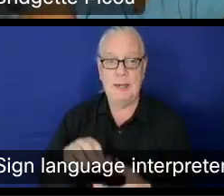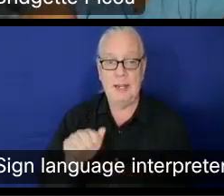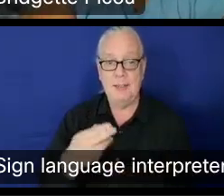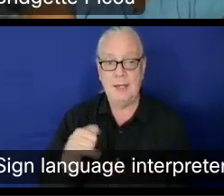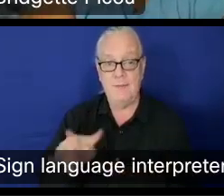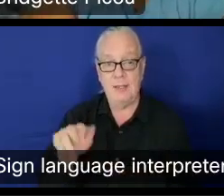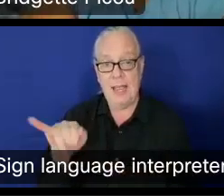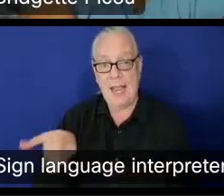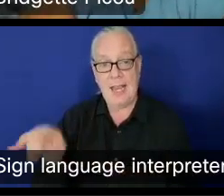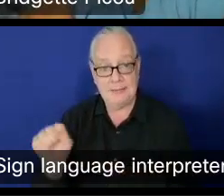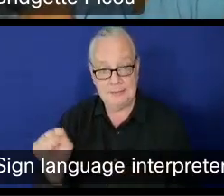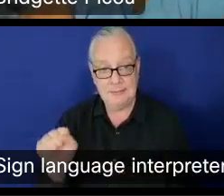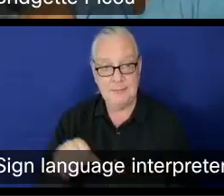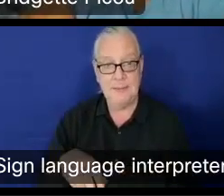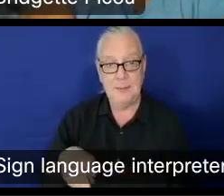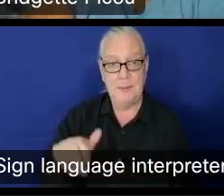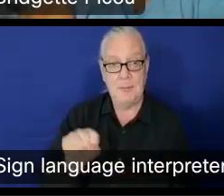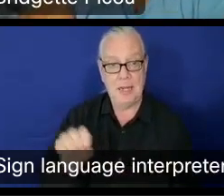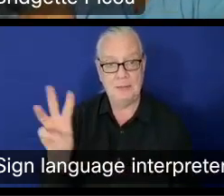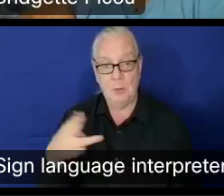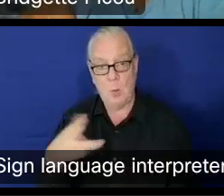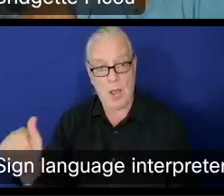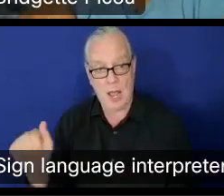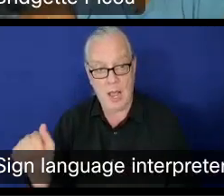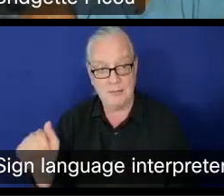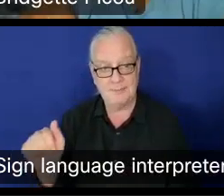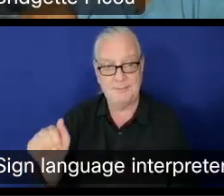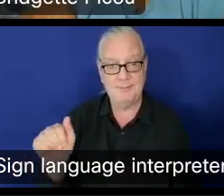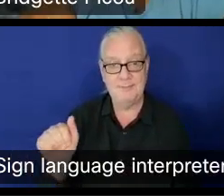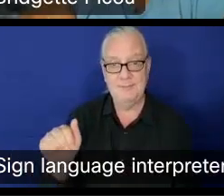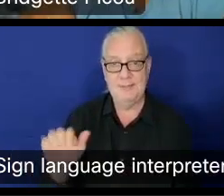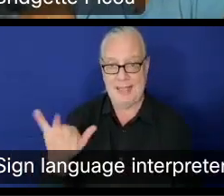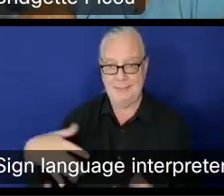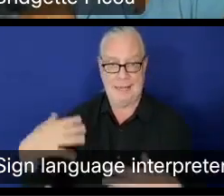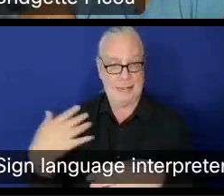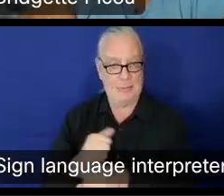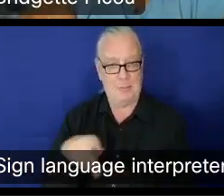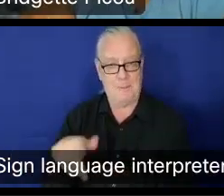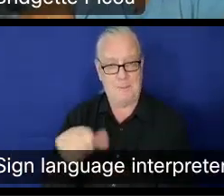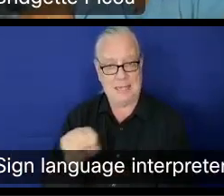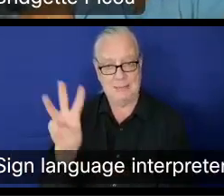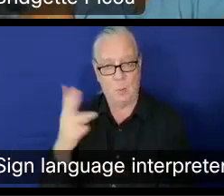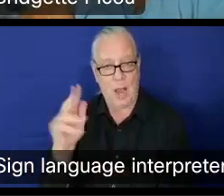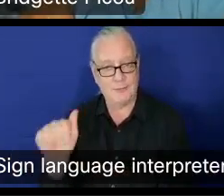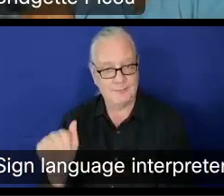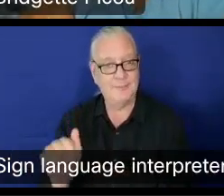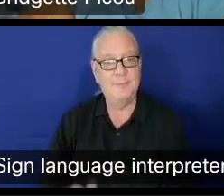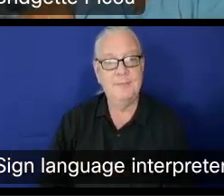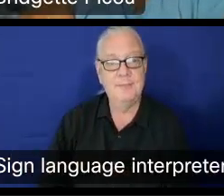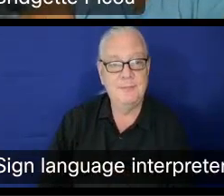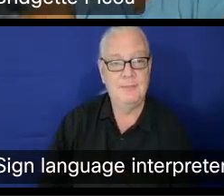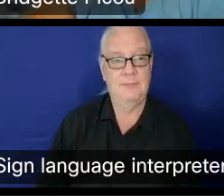Care. PASWHA is the acronym for that. Great